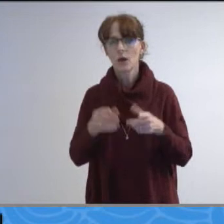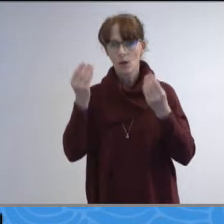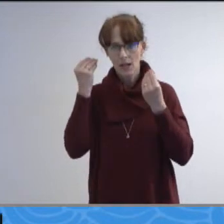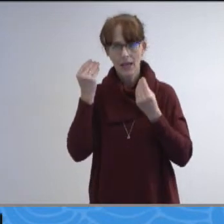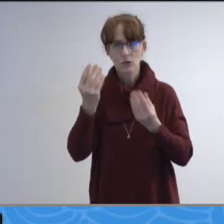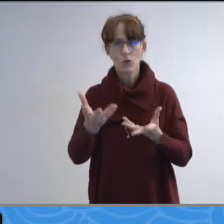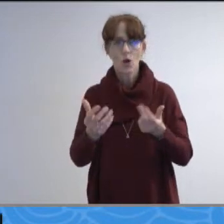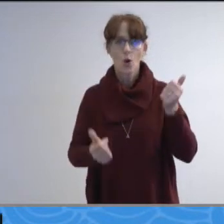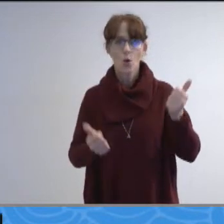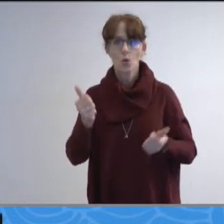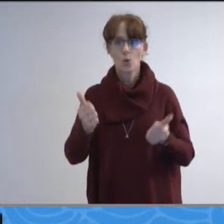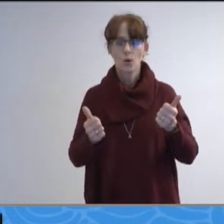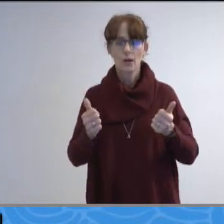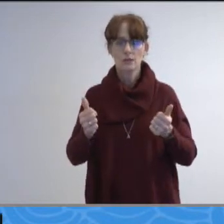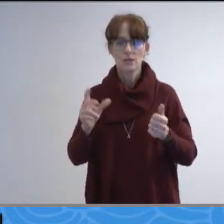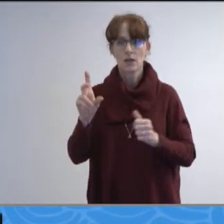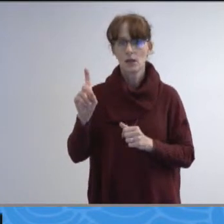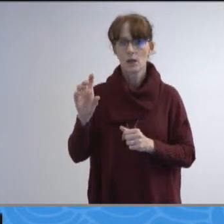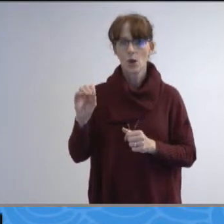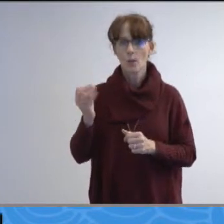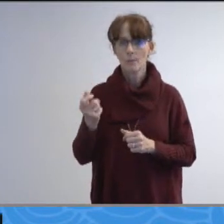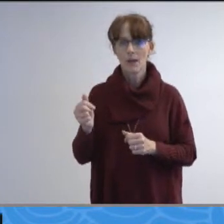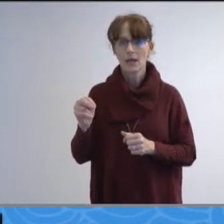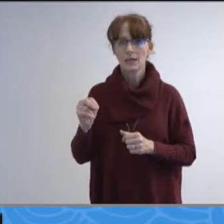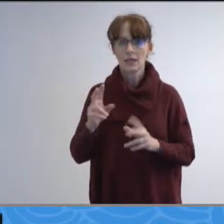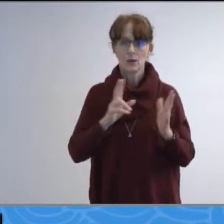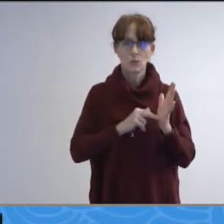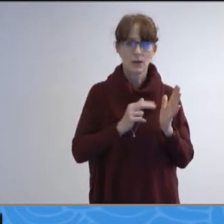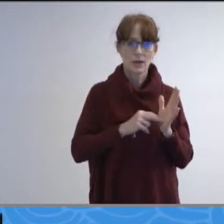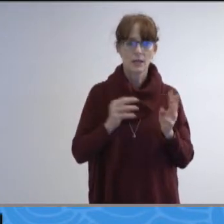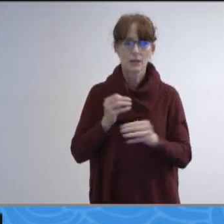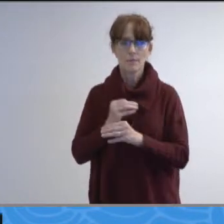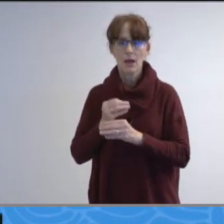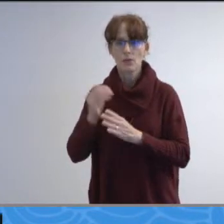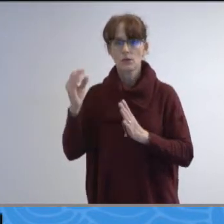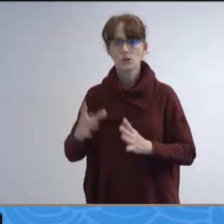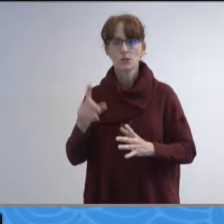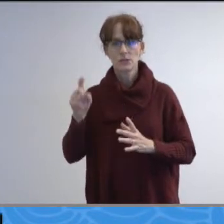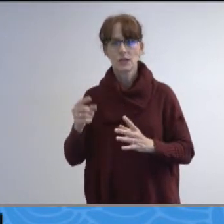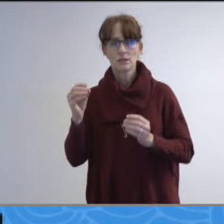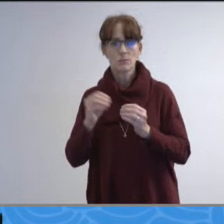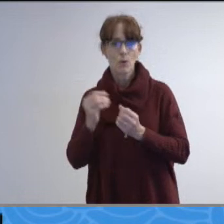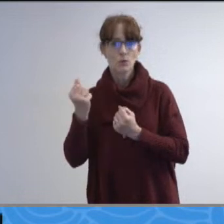which particular domains in reading and math your student needs more support with.